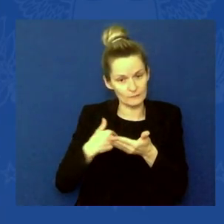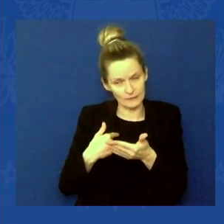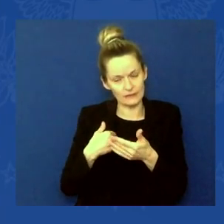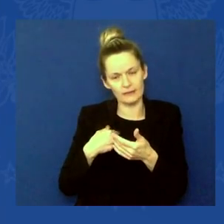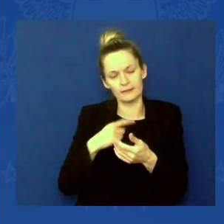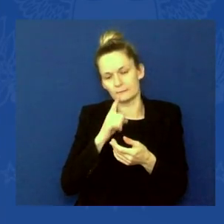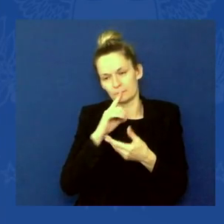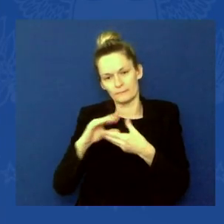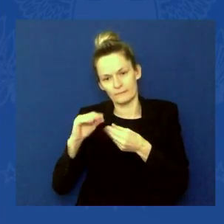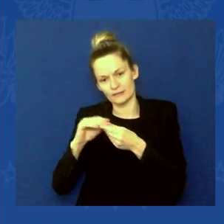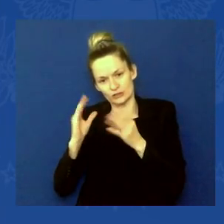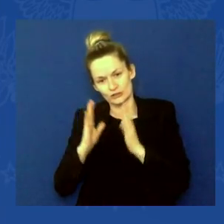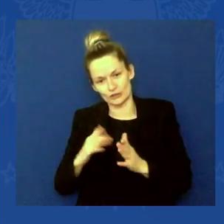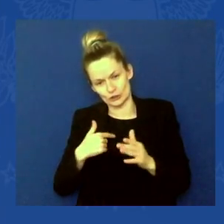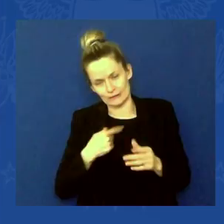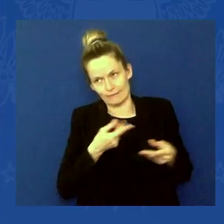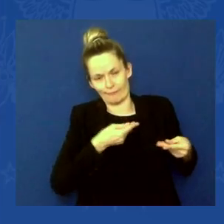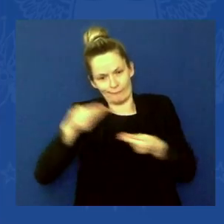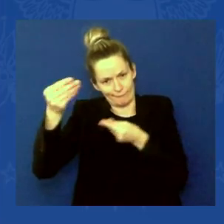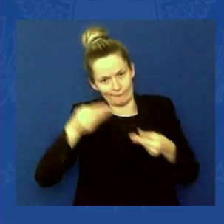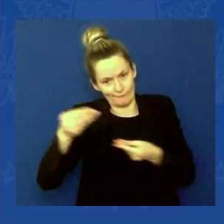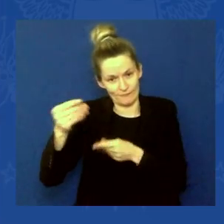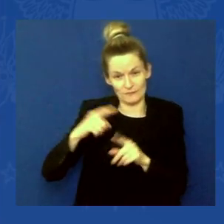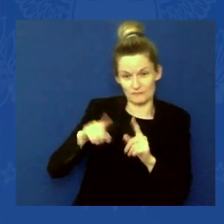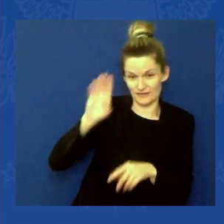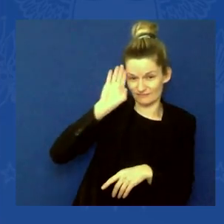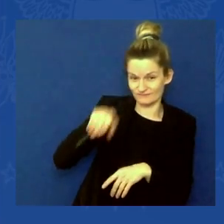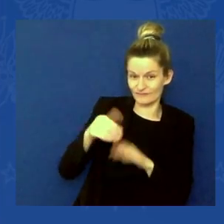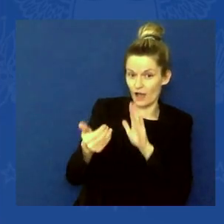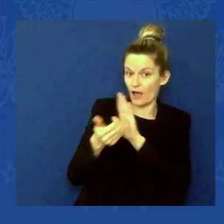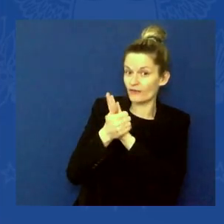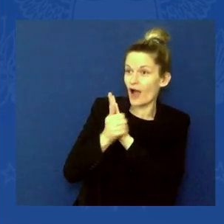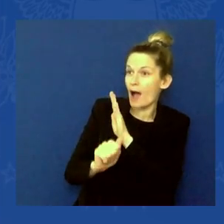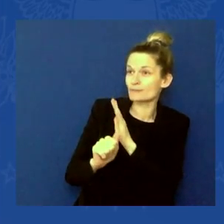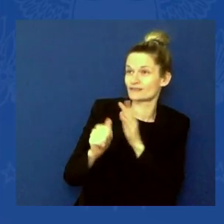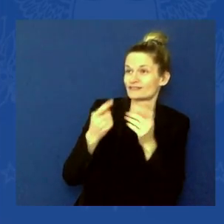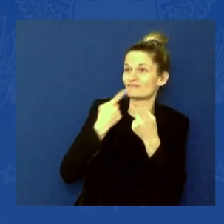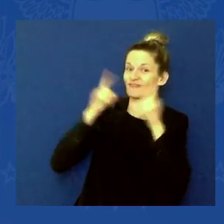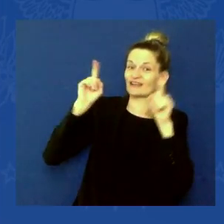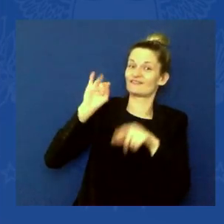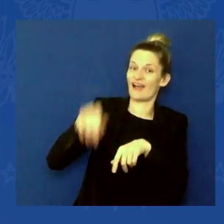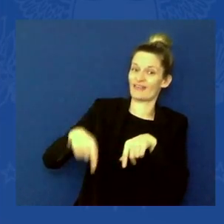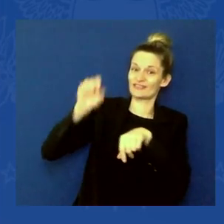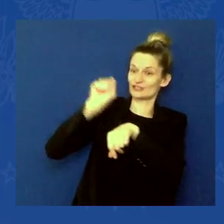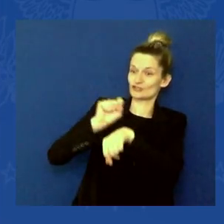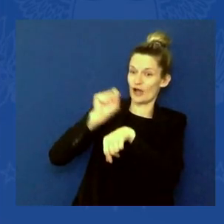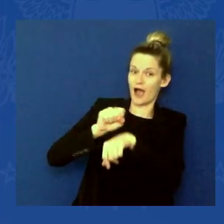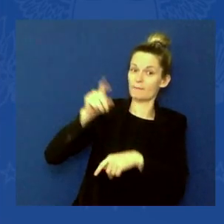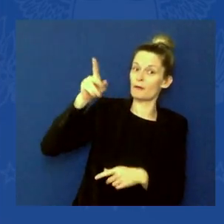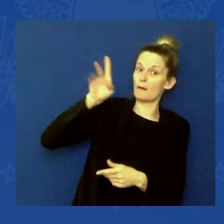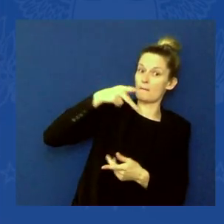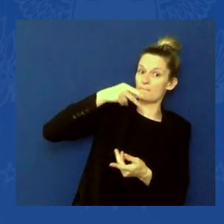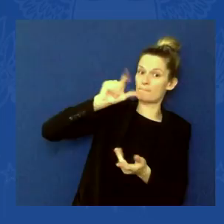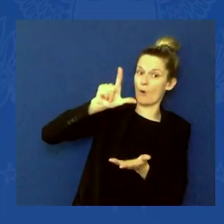or effective at the job. The President: I haven't seen that poll. The Press: It's out there, from CBS this morning. The President: